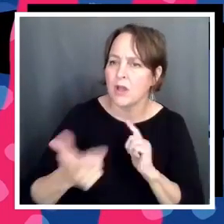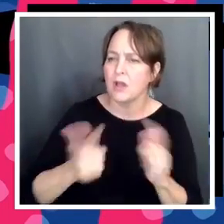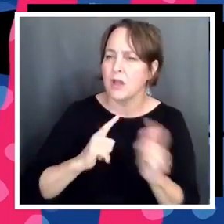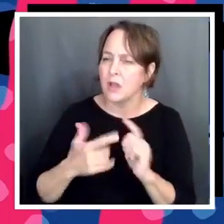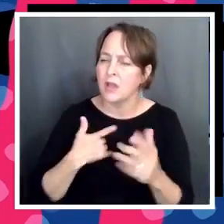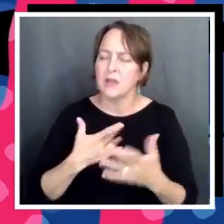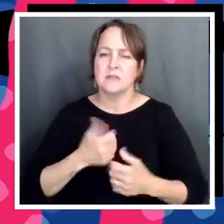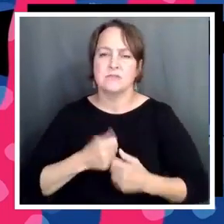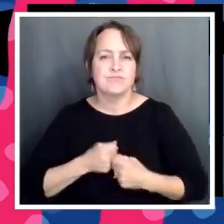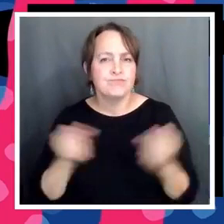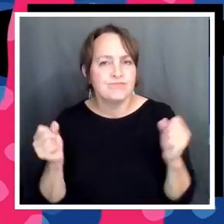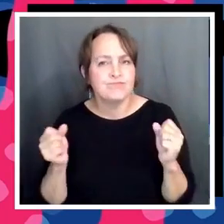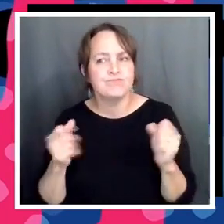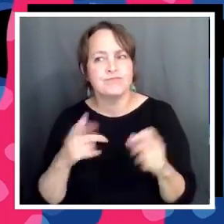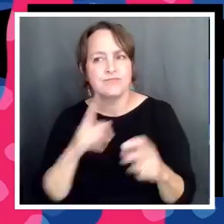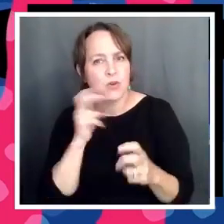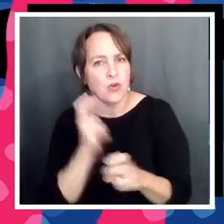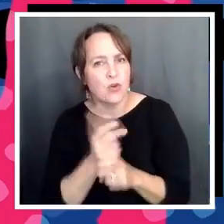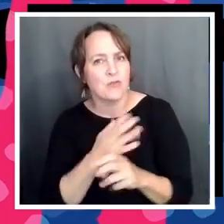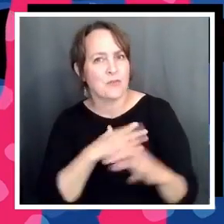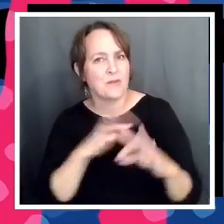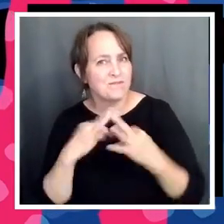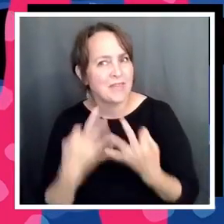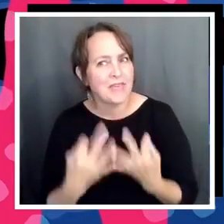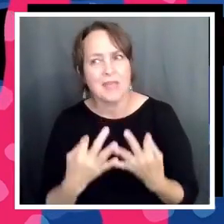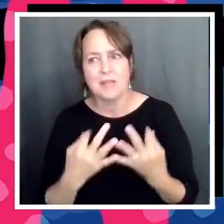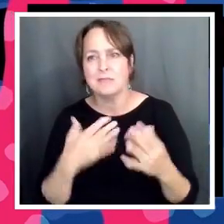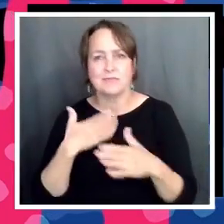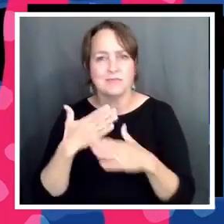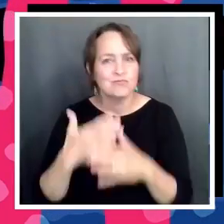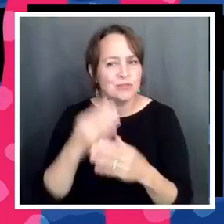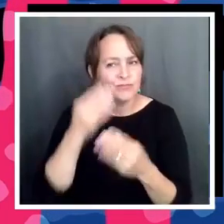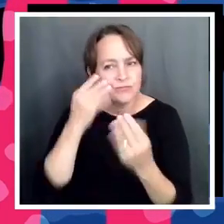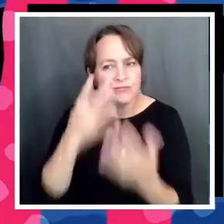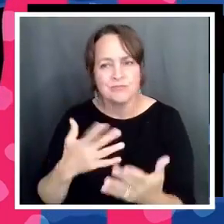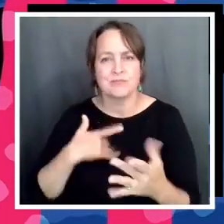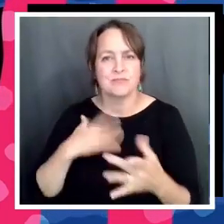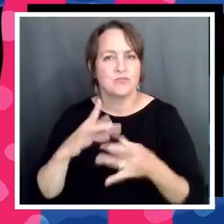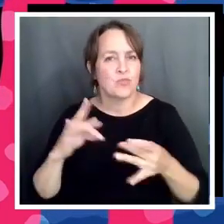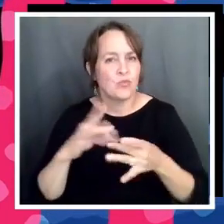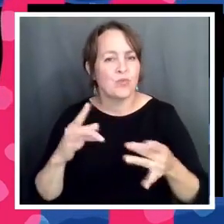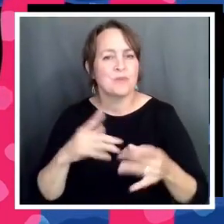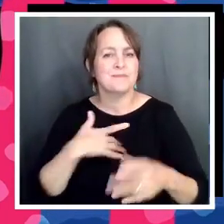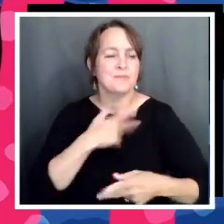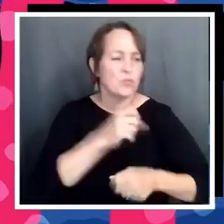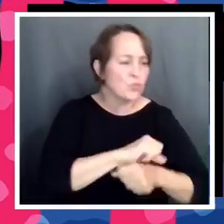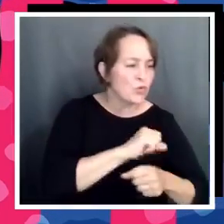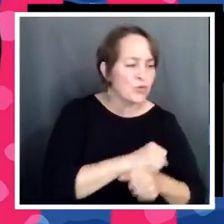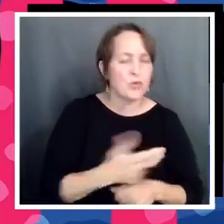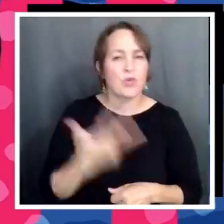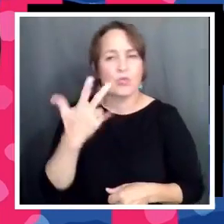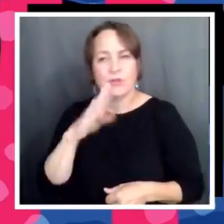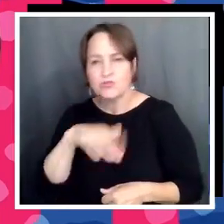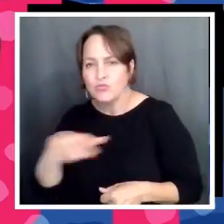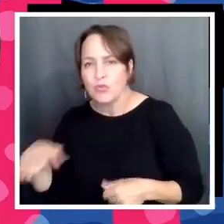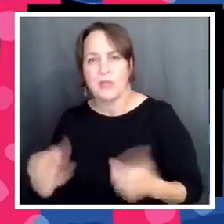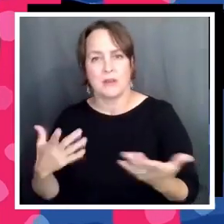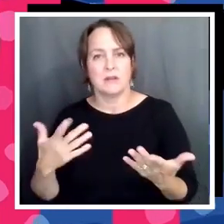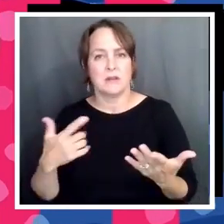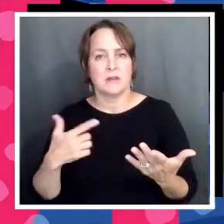RISING I WAS VERY FORTUNATE TO